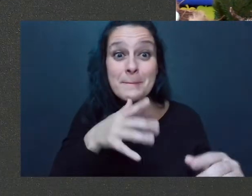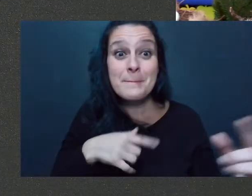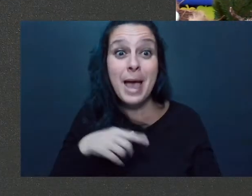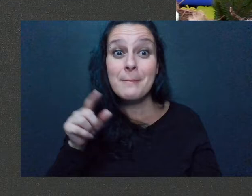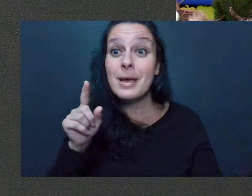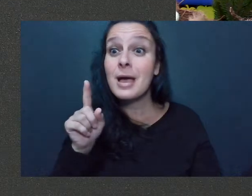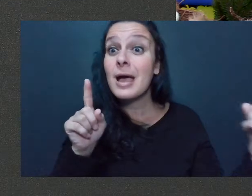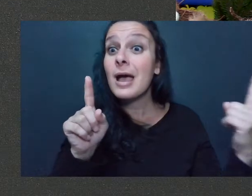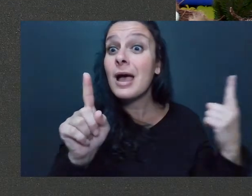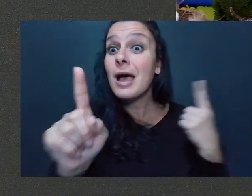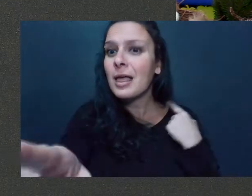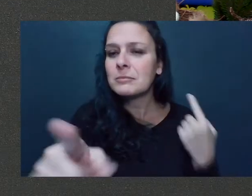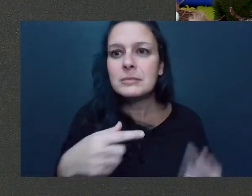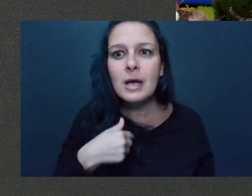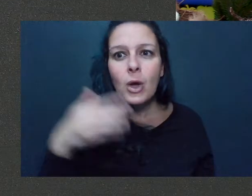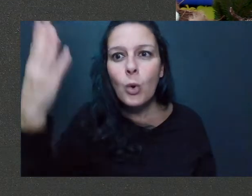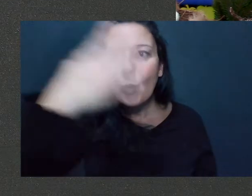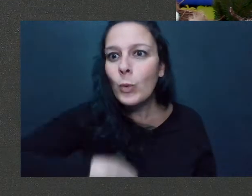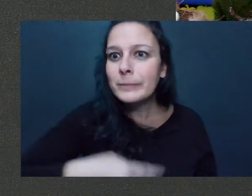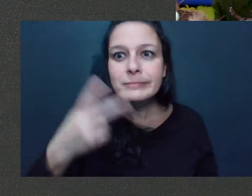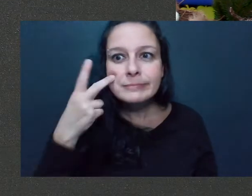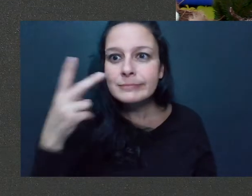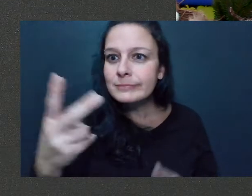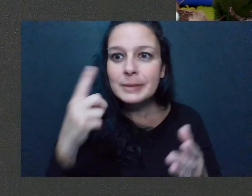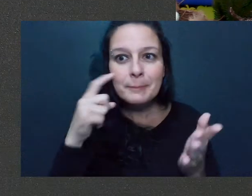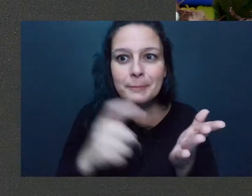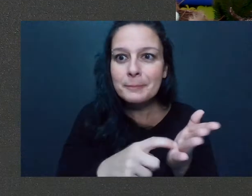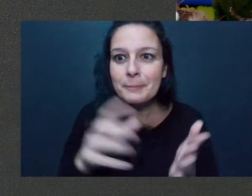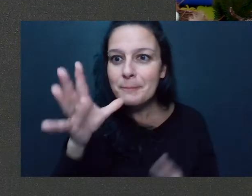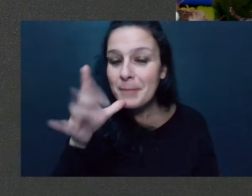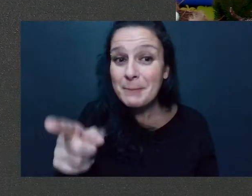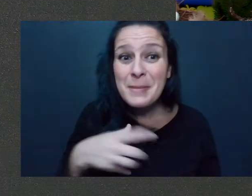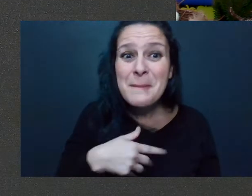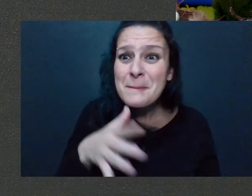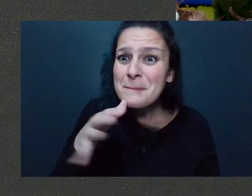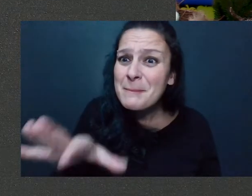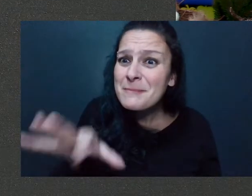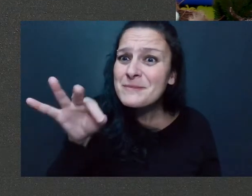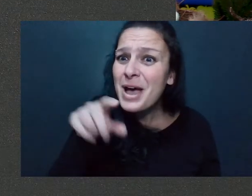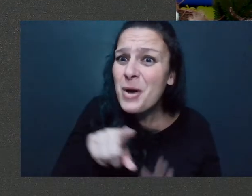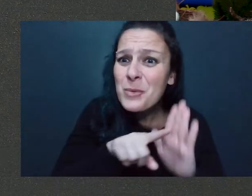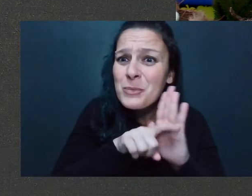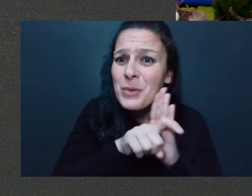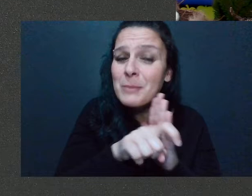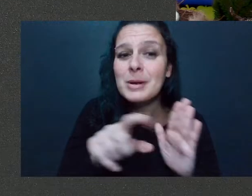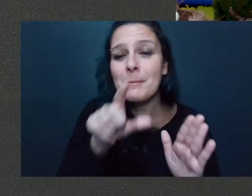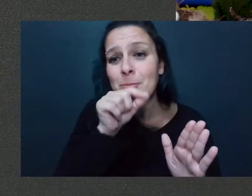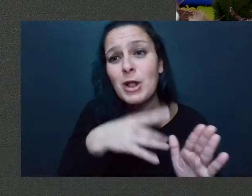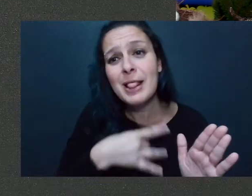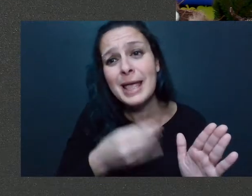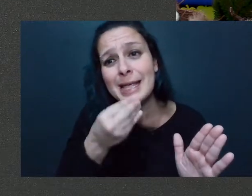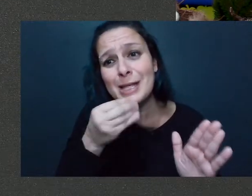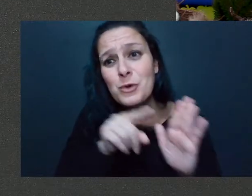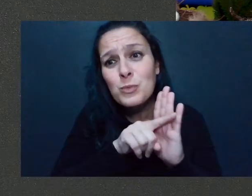He did not even see her. See, look at, she's getting him a worm to eat cause birds like to eat worms.